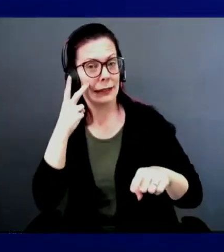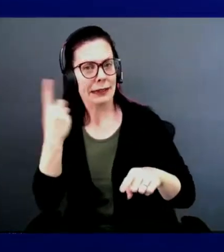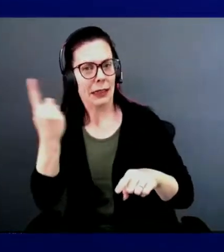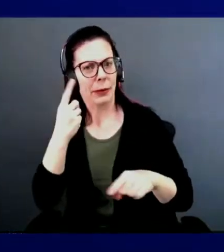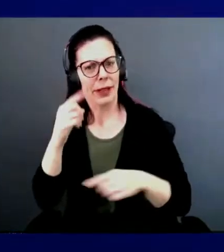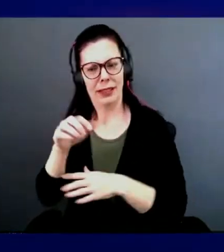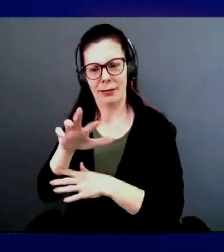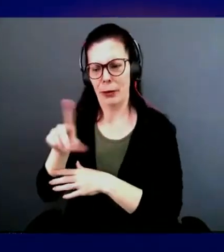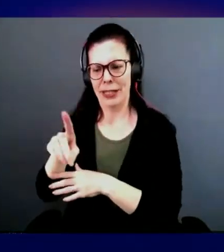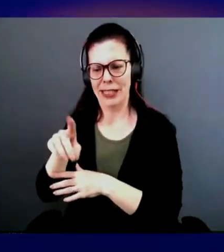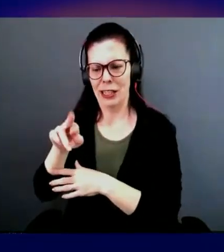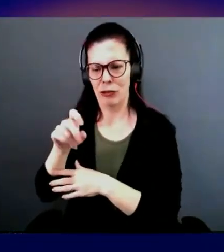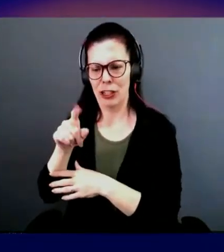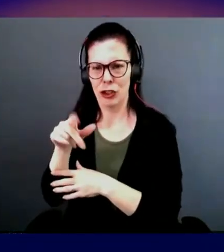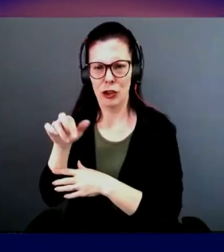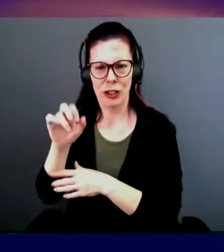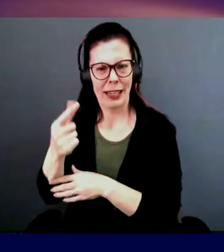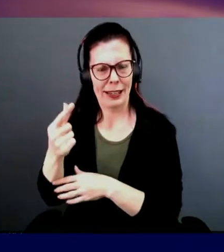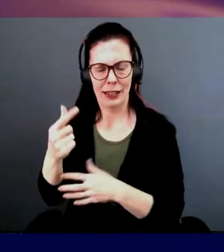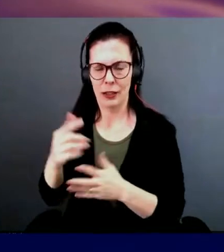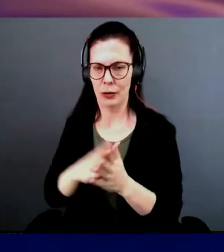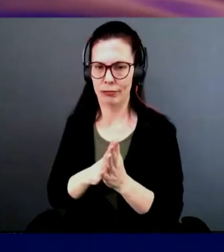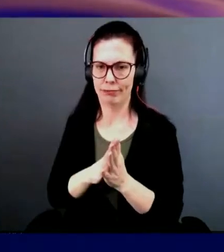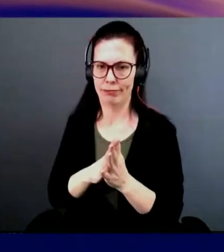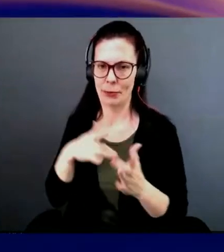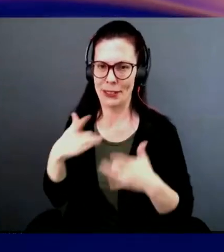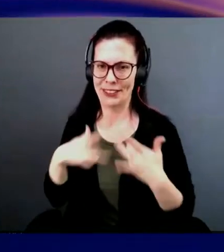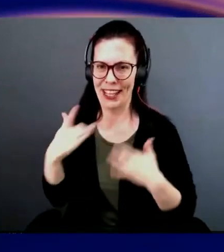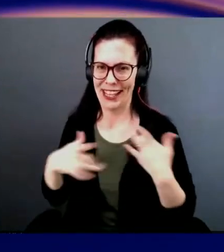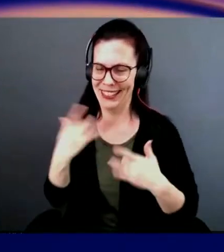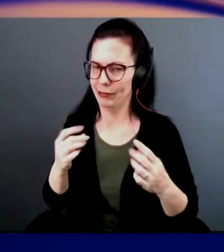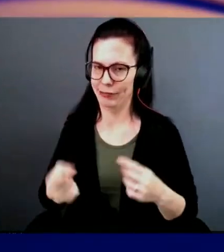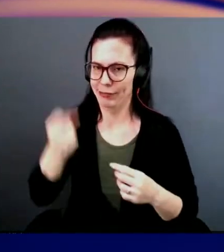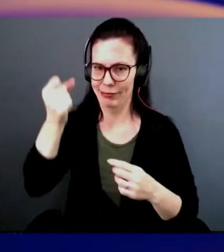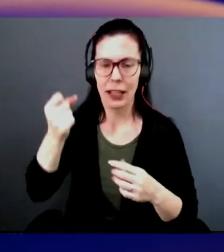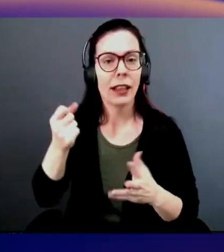that like just really makes me excited right off the bat. So there's things that they could model